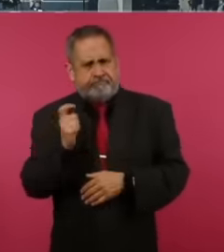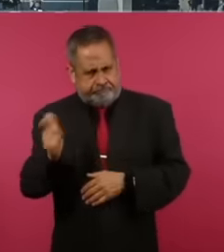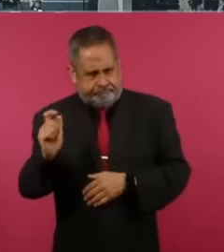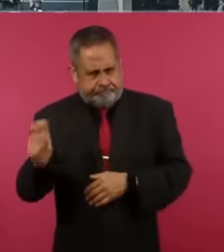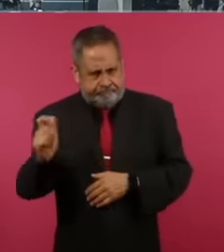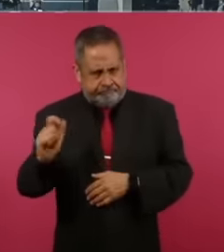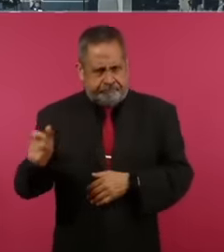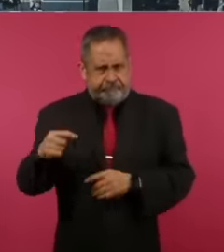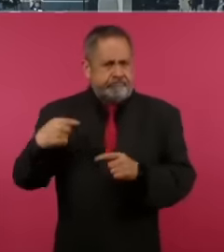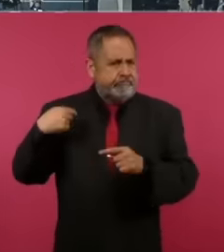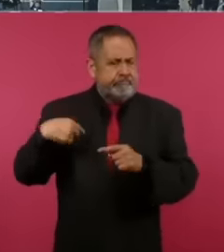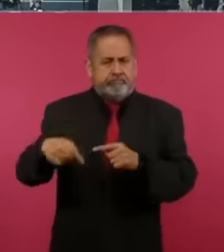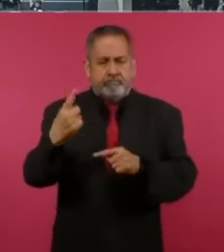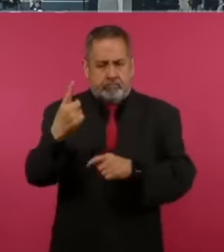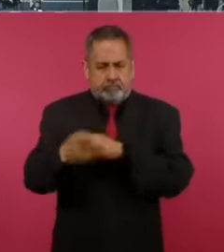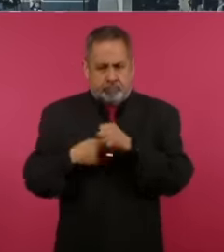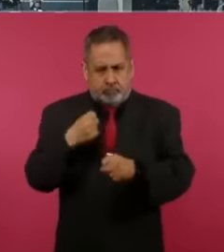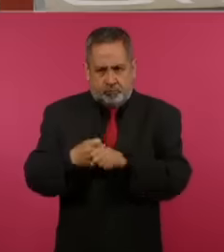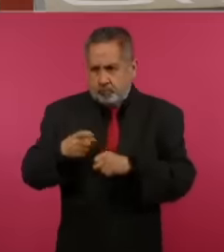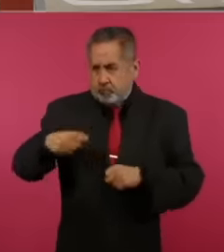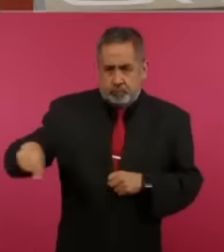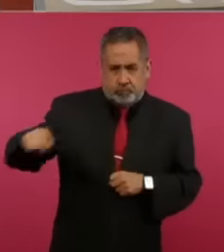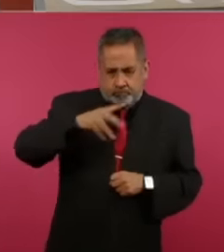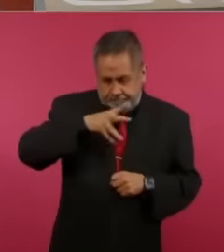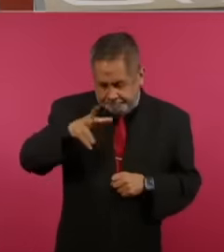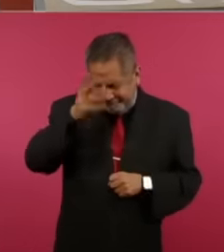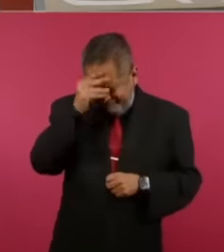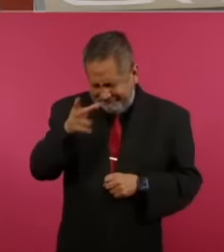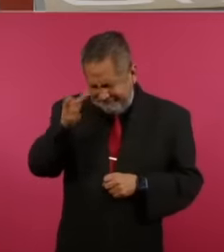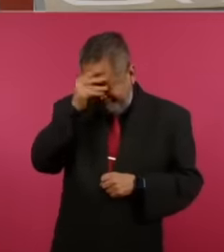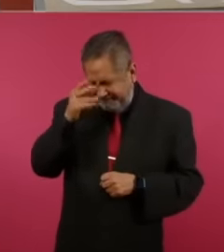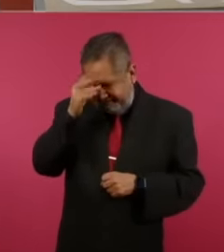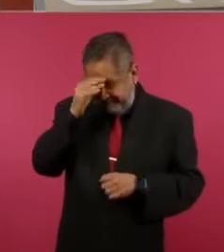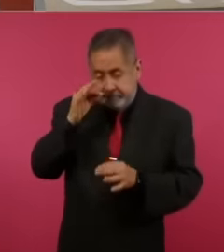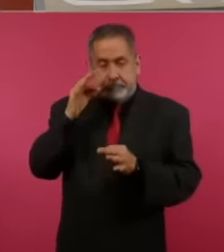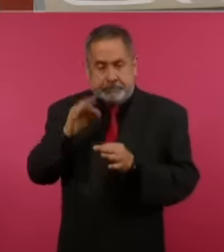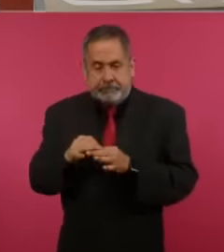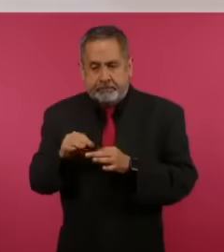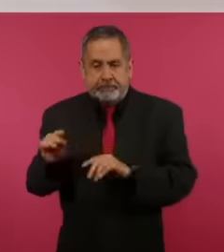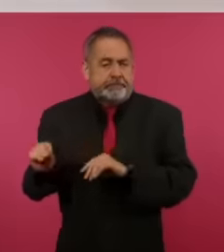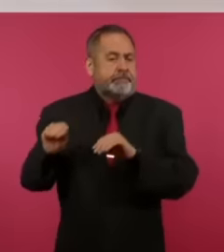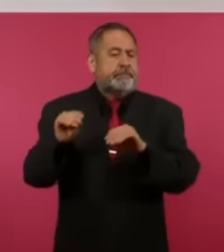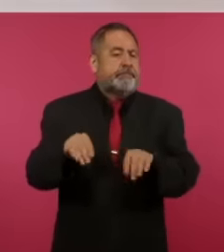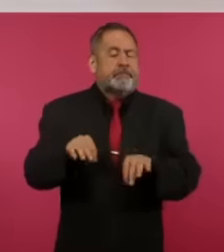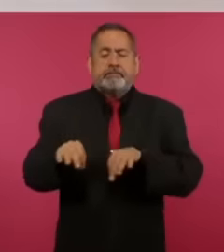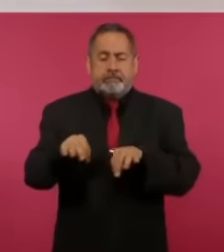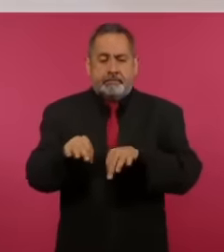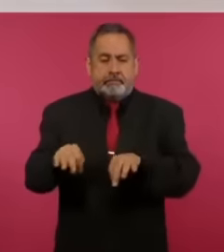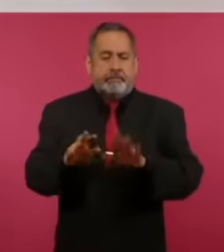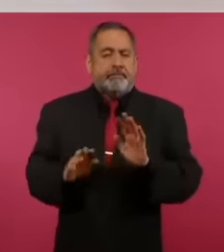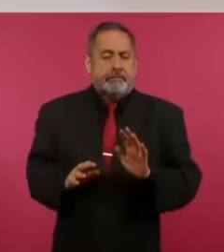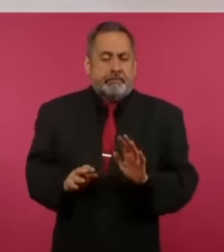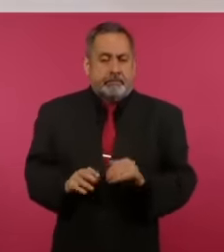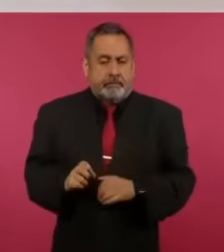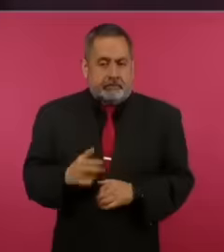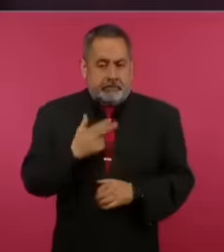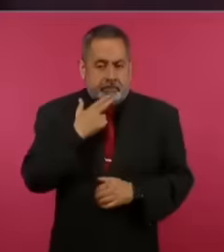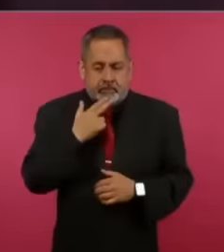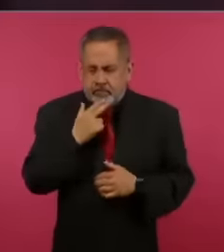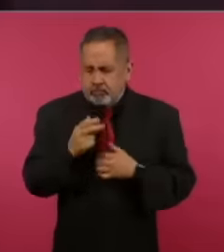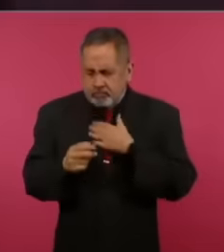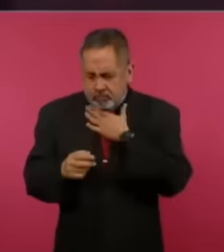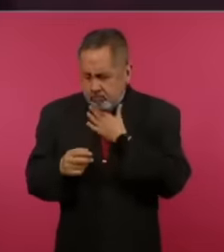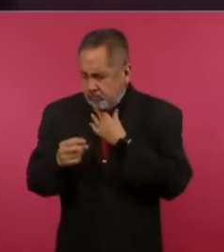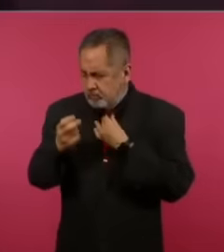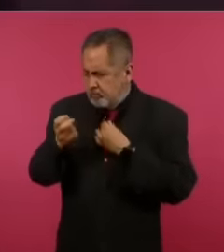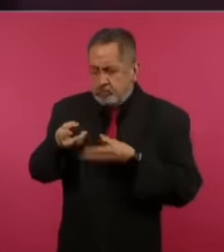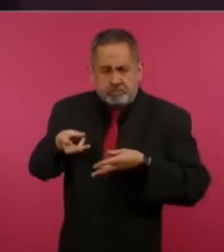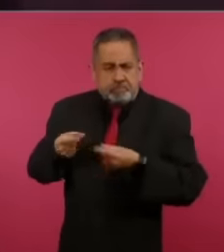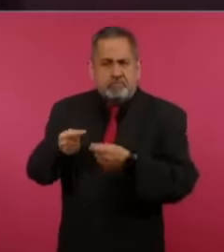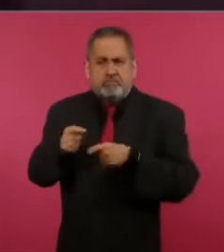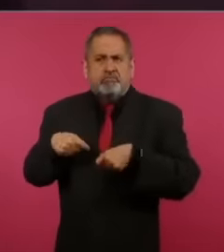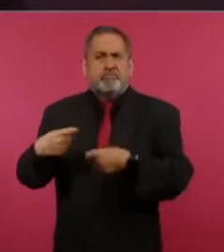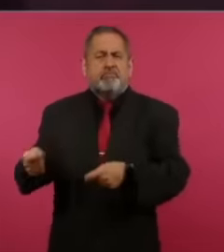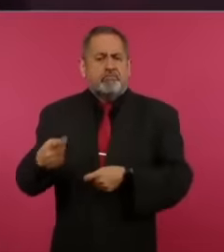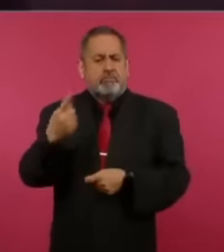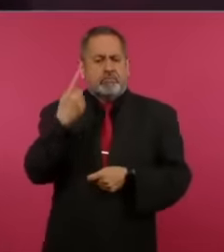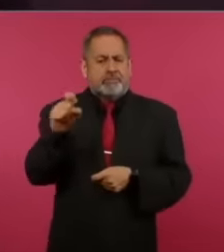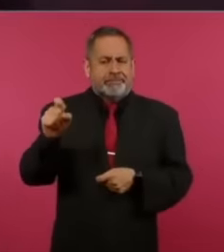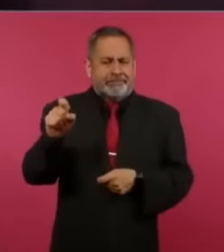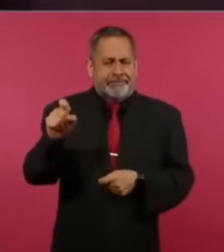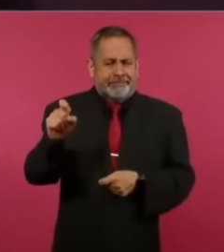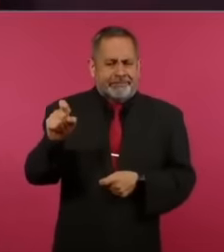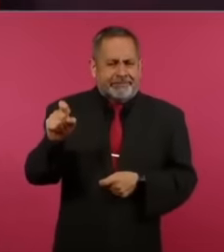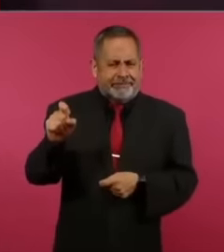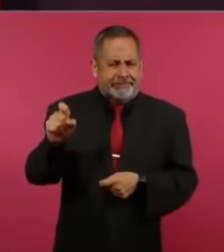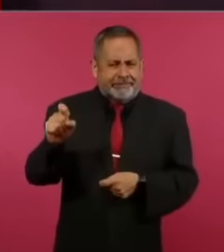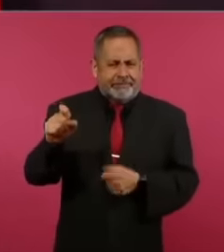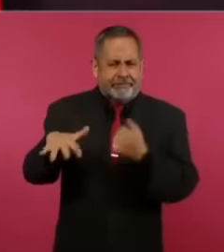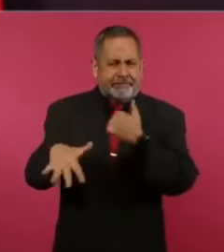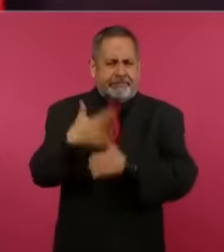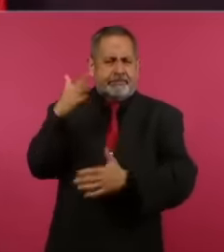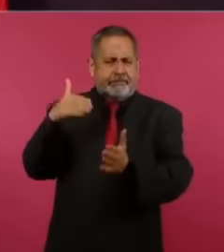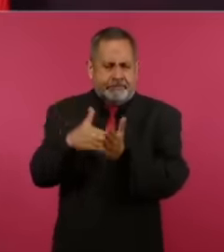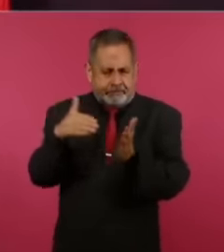For a year that program has meant an investment that I did not spend of c 15 billion